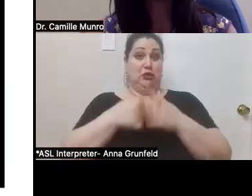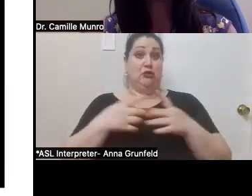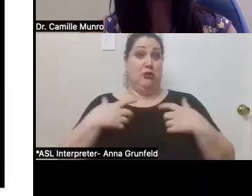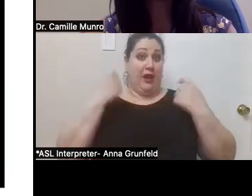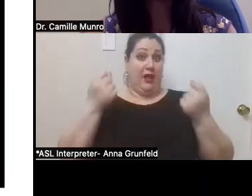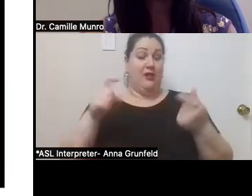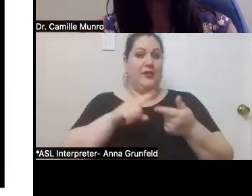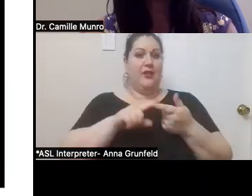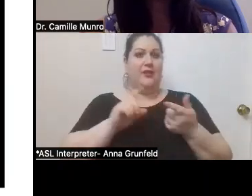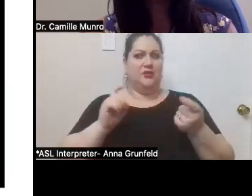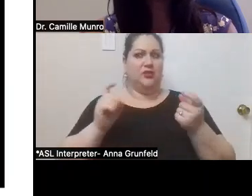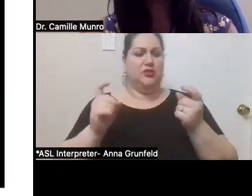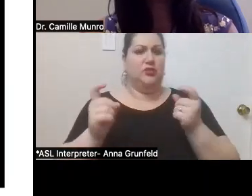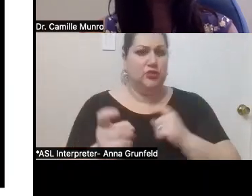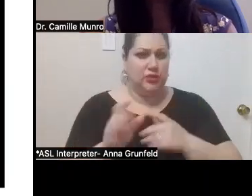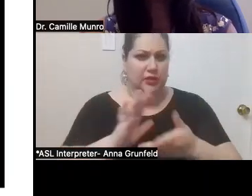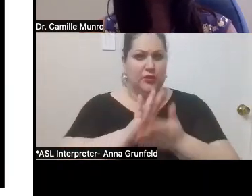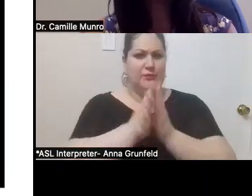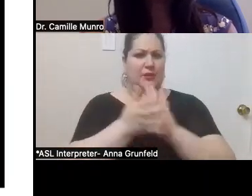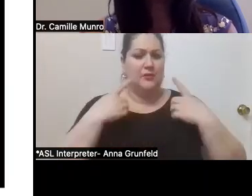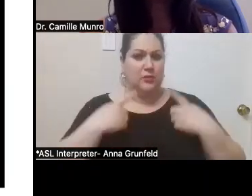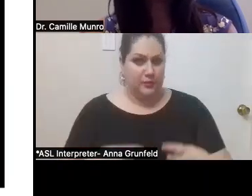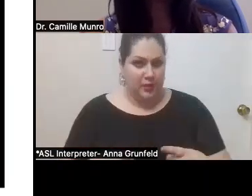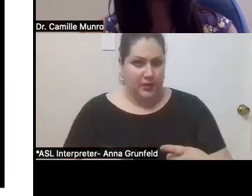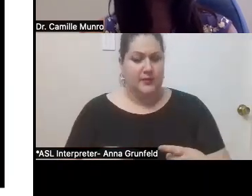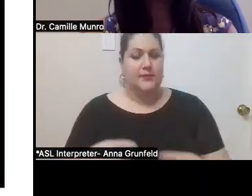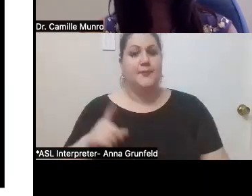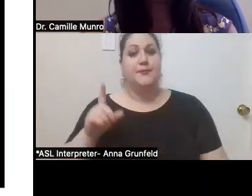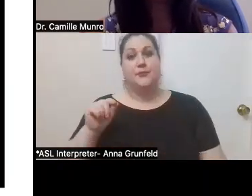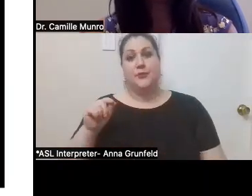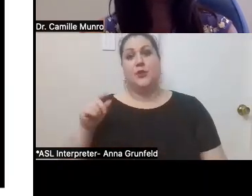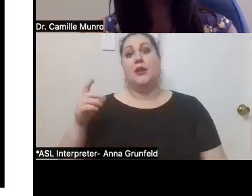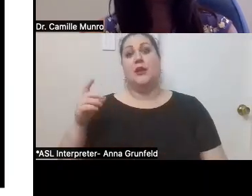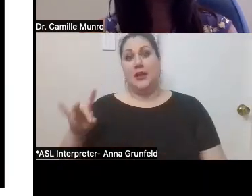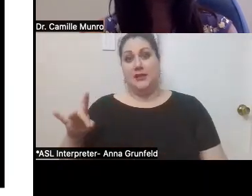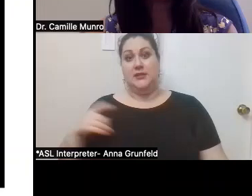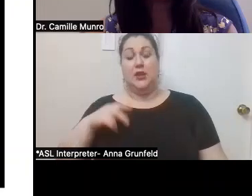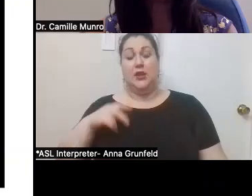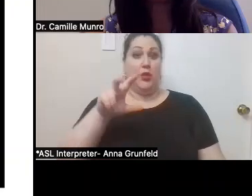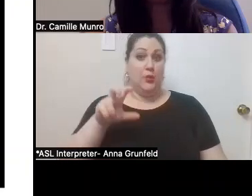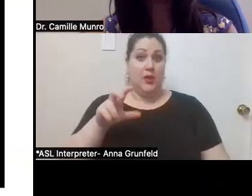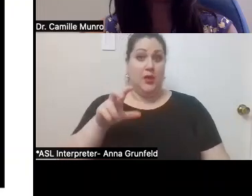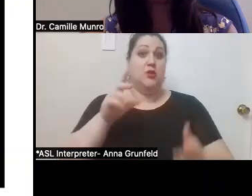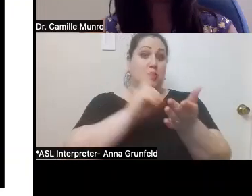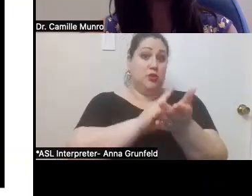In 2018, 300 physicians in Ontario were on disability and of those,